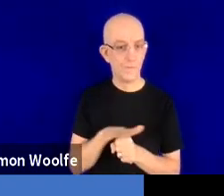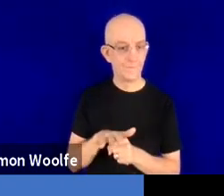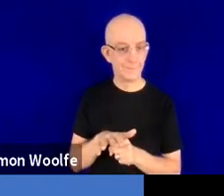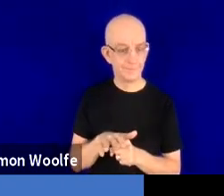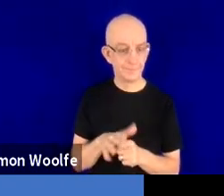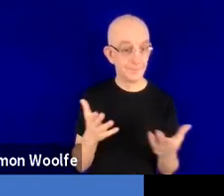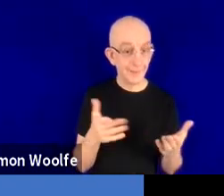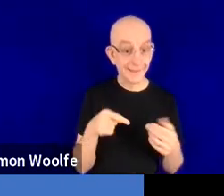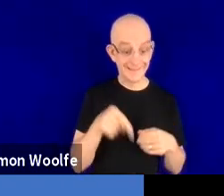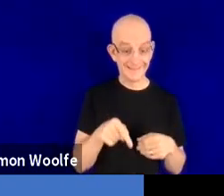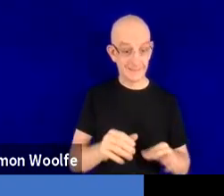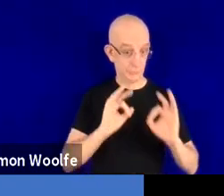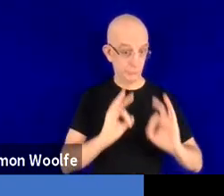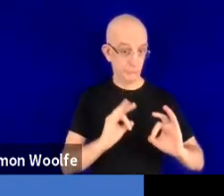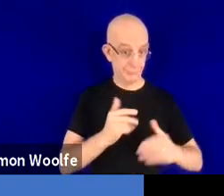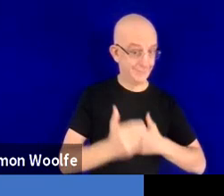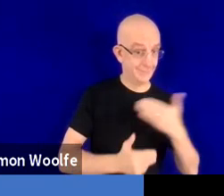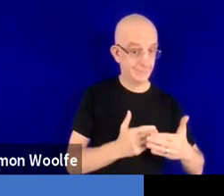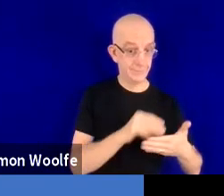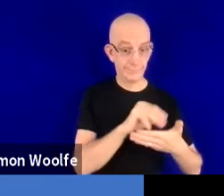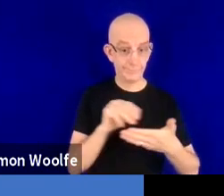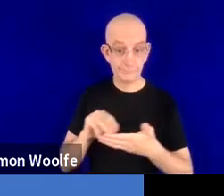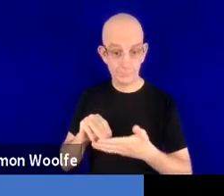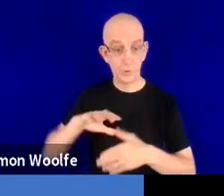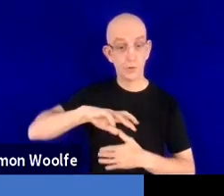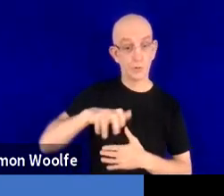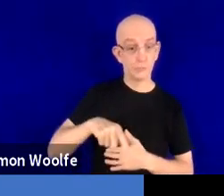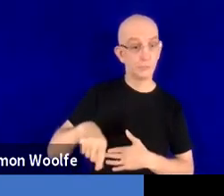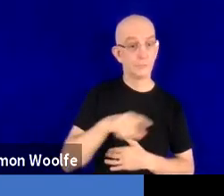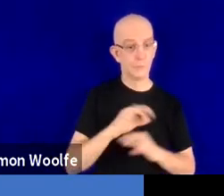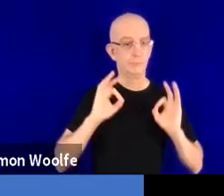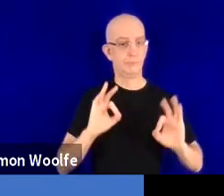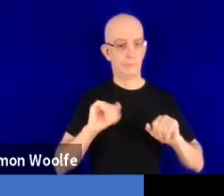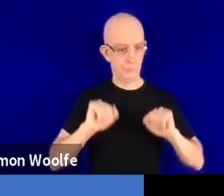Somehow I feel that that's particularly relevant in terms of disability, given that